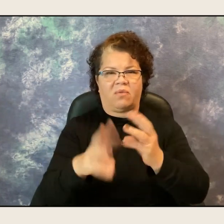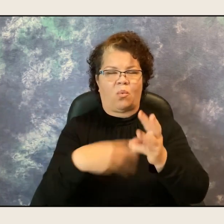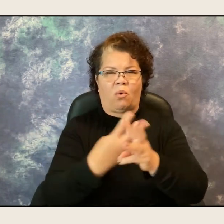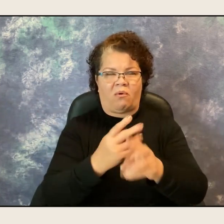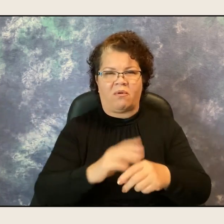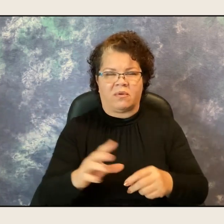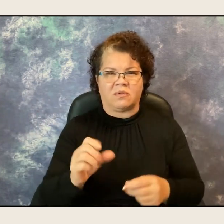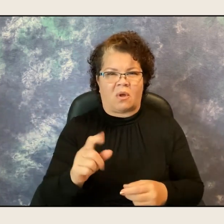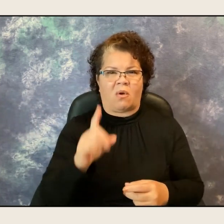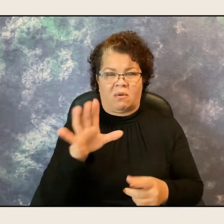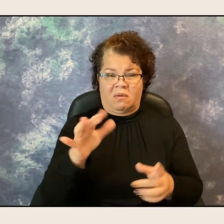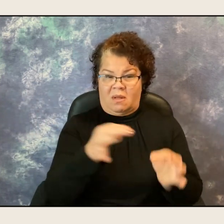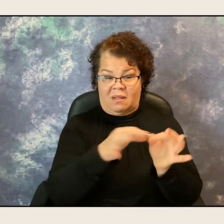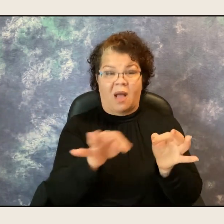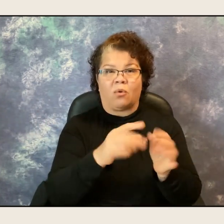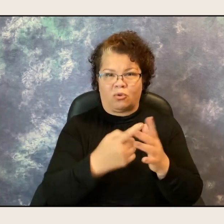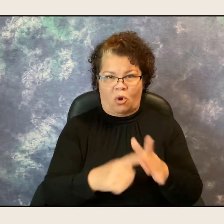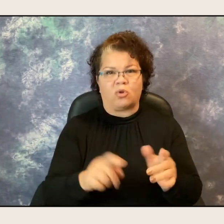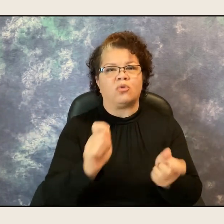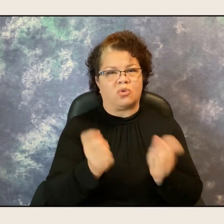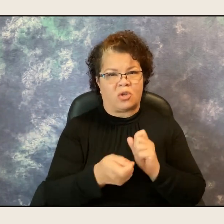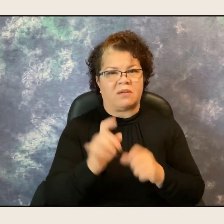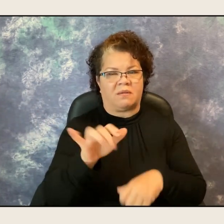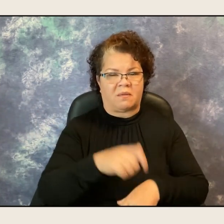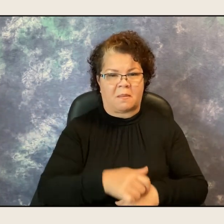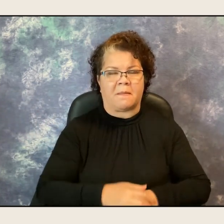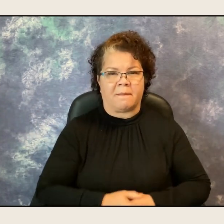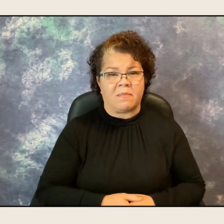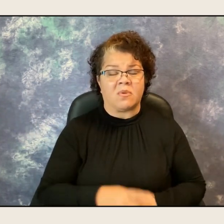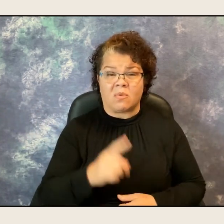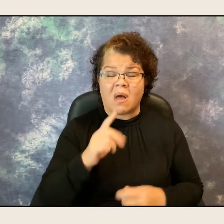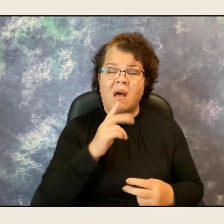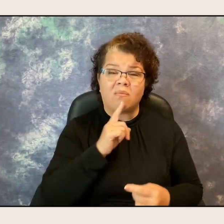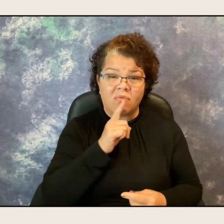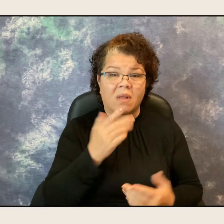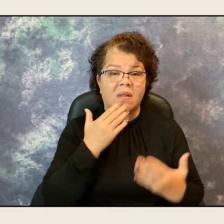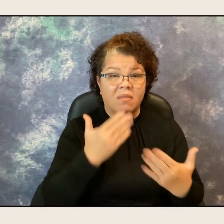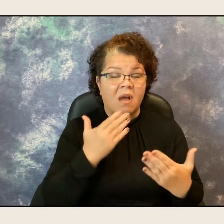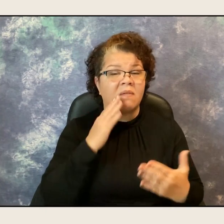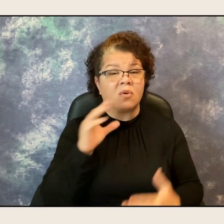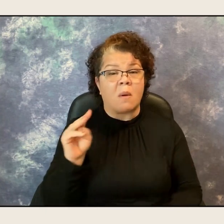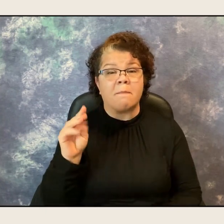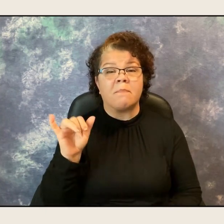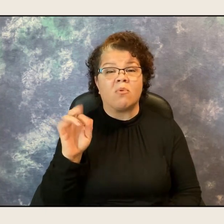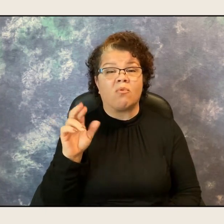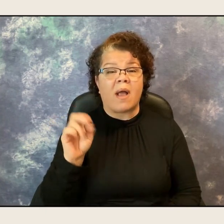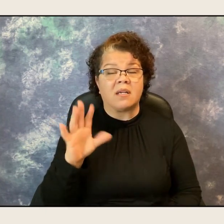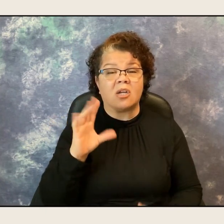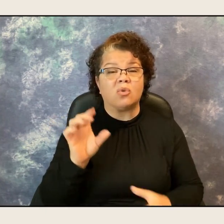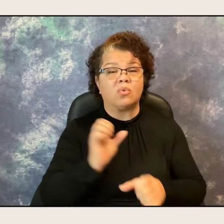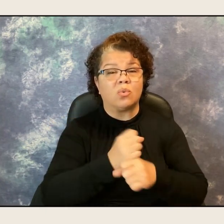So, yeah, I'm very grateful to Miranda for making space for artists. And I try to preserve,